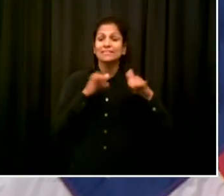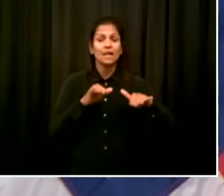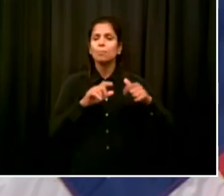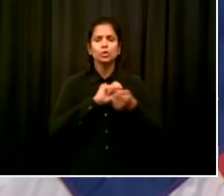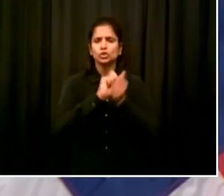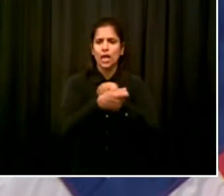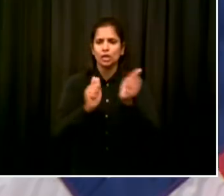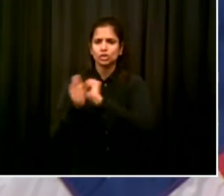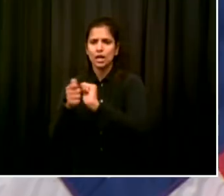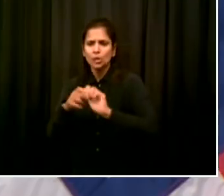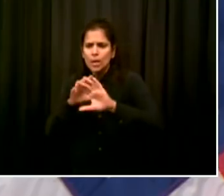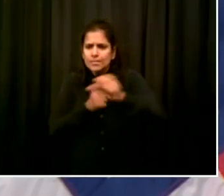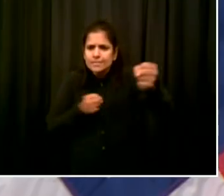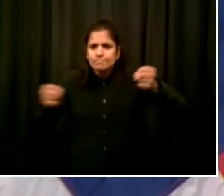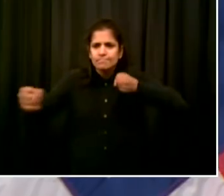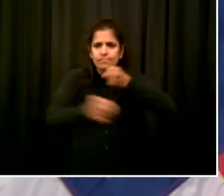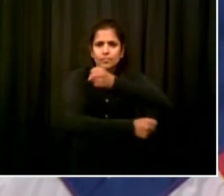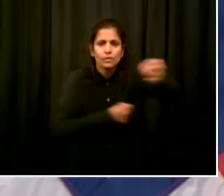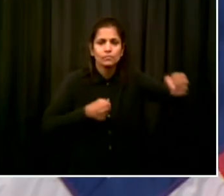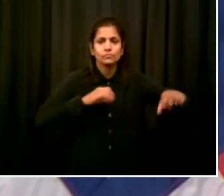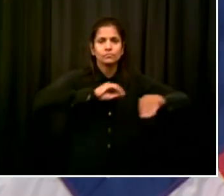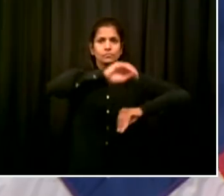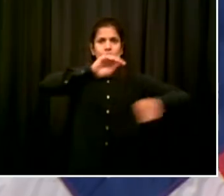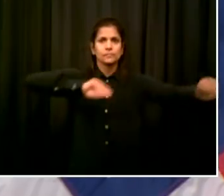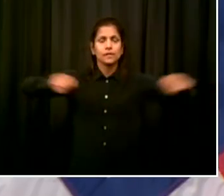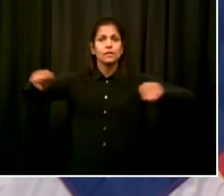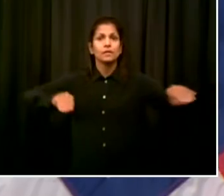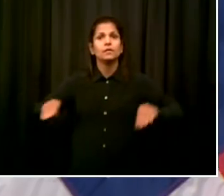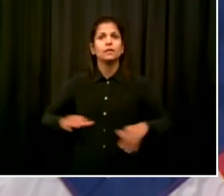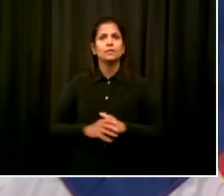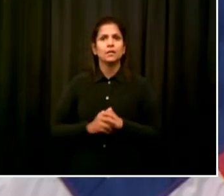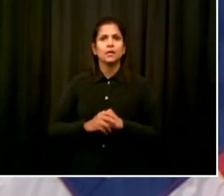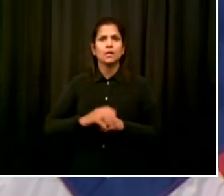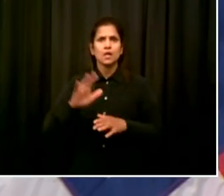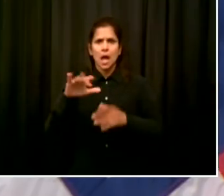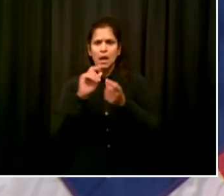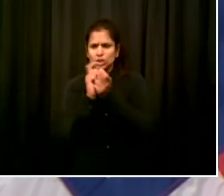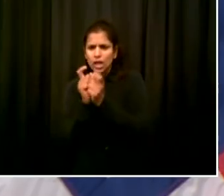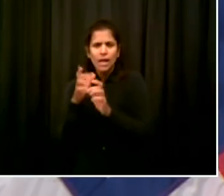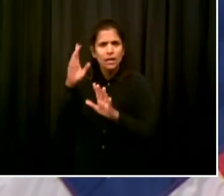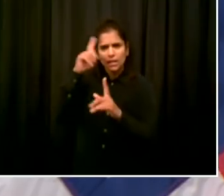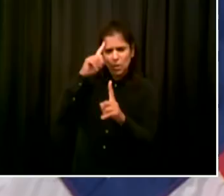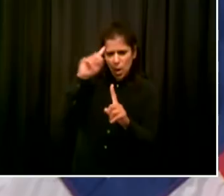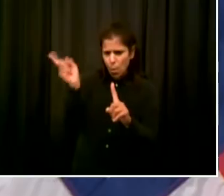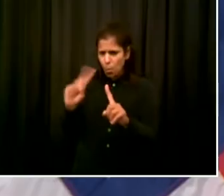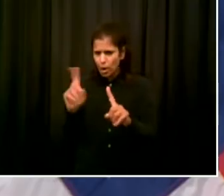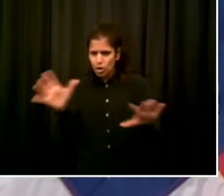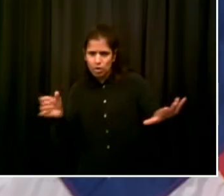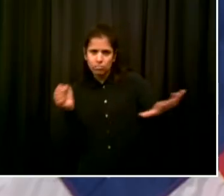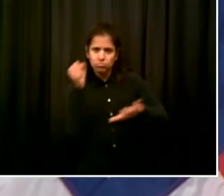CATEGORIES ARE DOWN RIGHT NOW. WE CAN AFFORD THE ABILITY TO